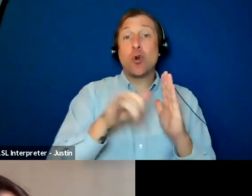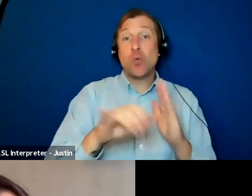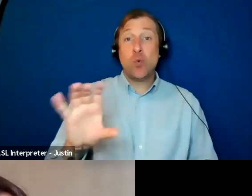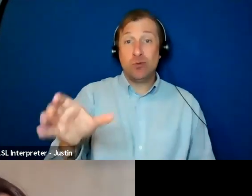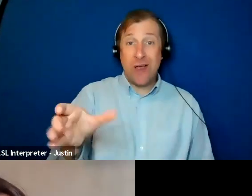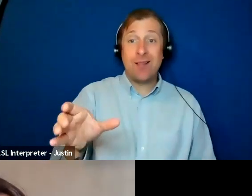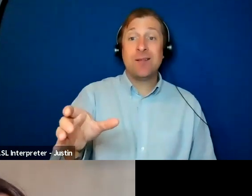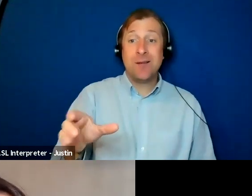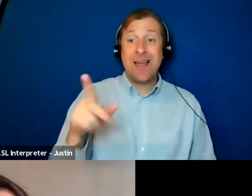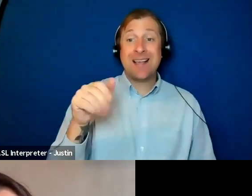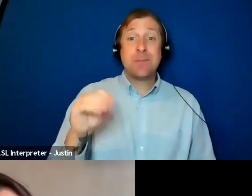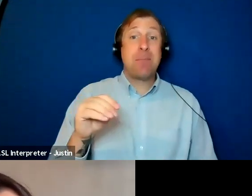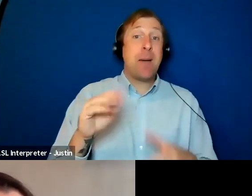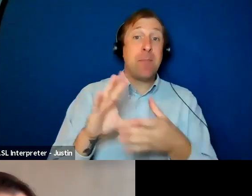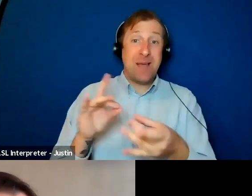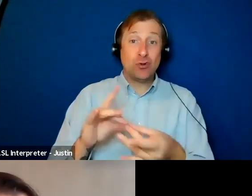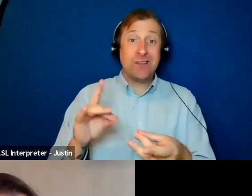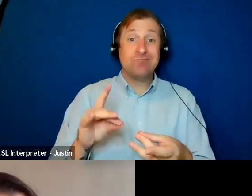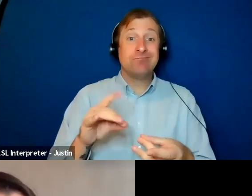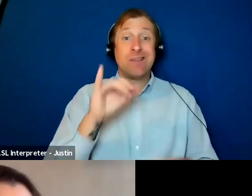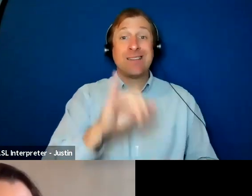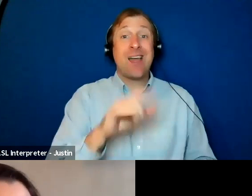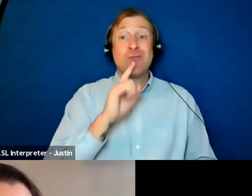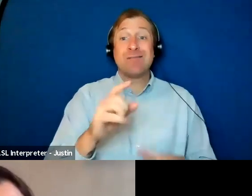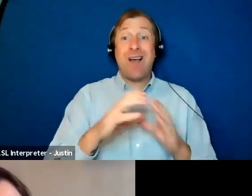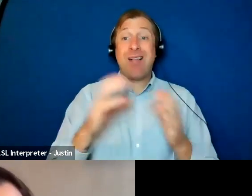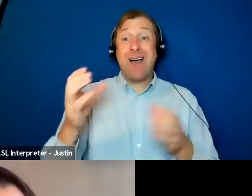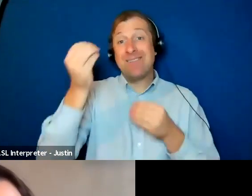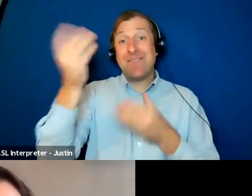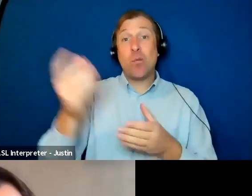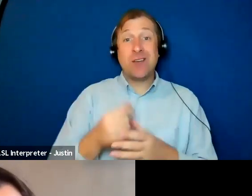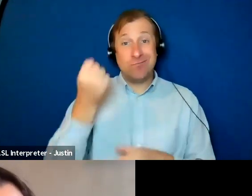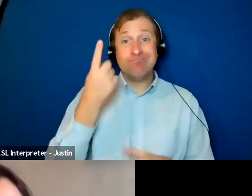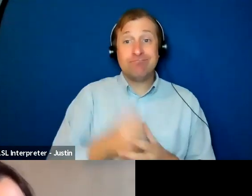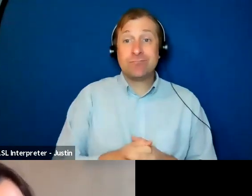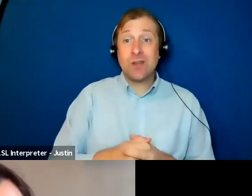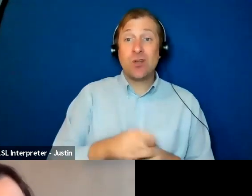as Pam mentioned at the top, because it really is a lot of information. And for those of us on the commission,